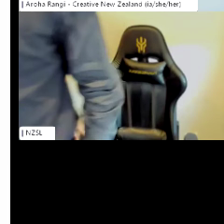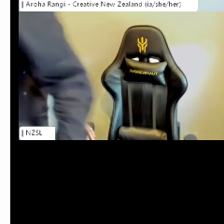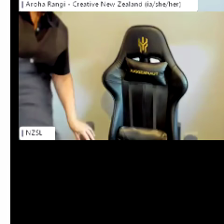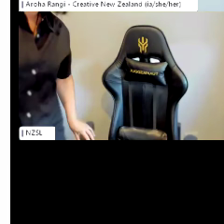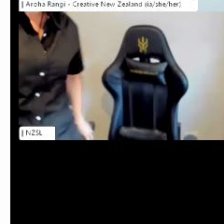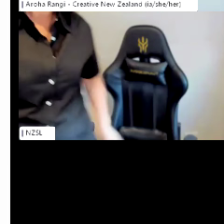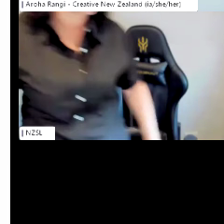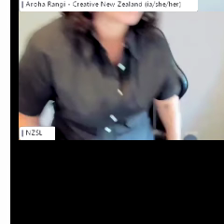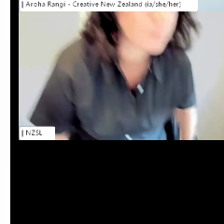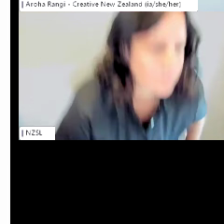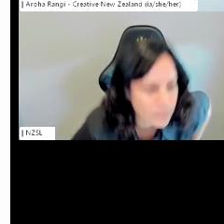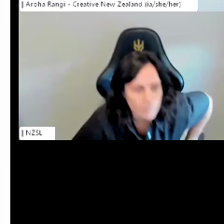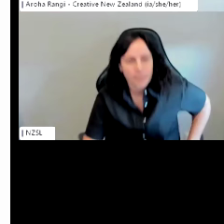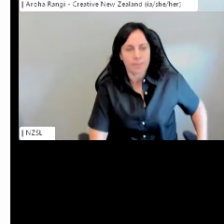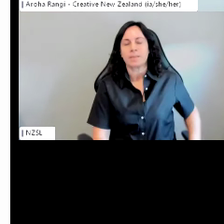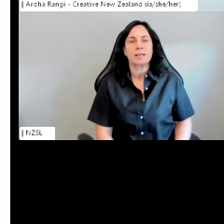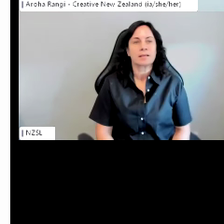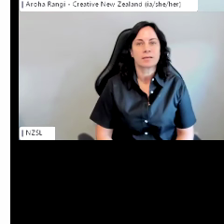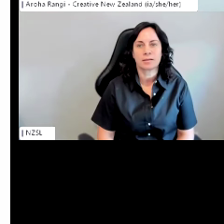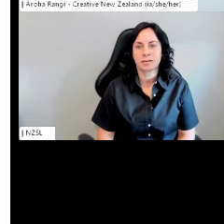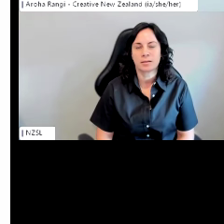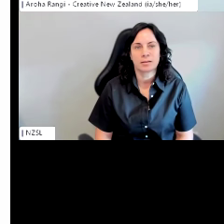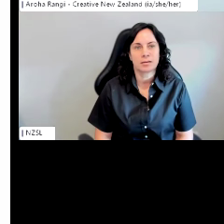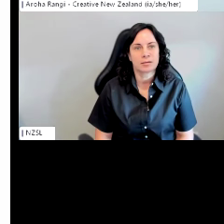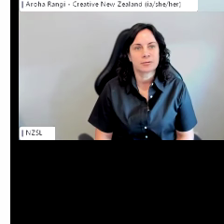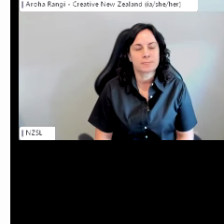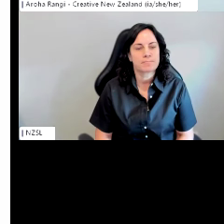this little URL here. And if you haven't got time to do it now, maybe screenshot this or